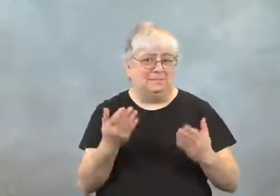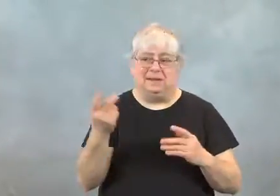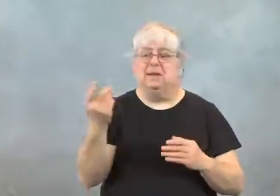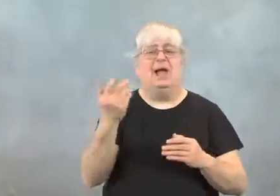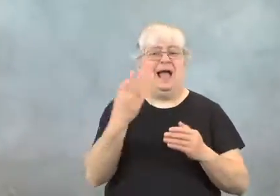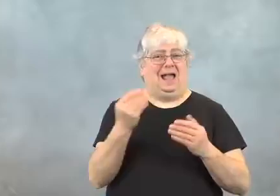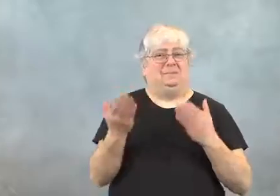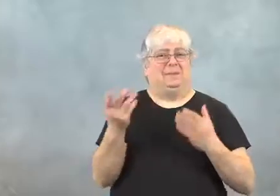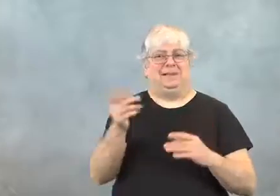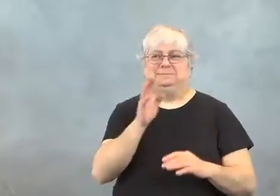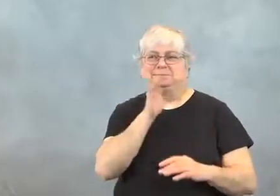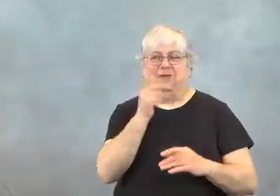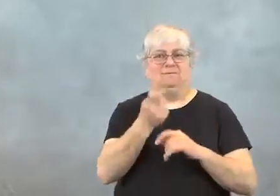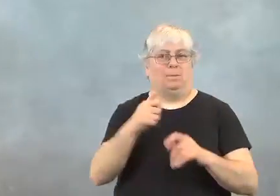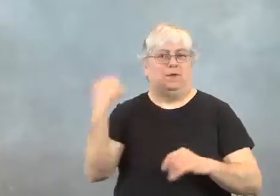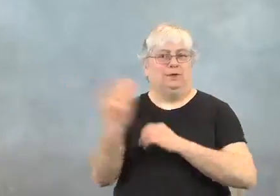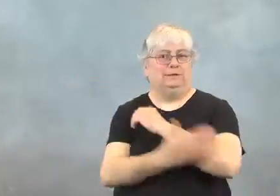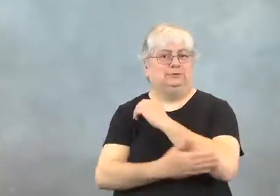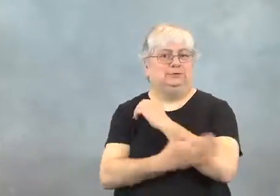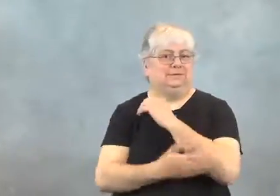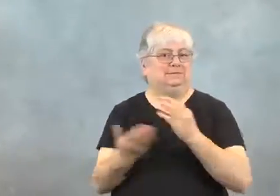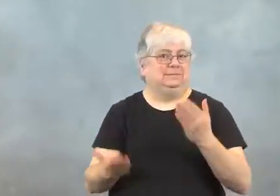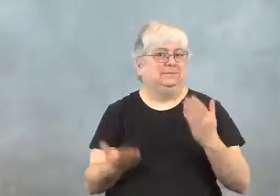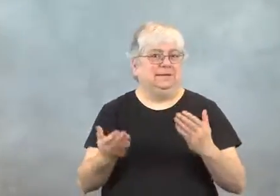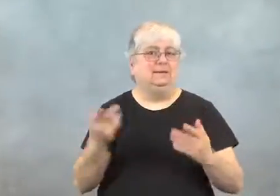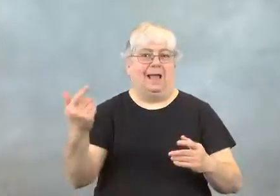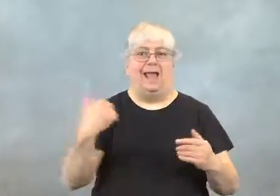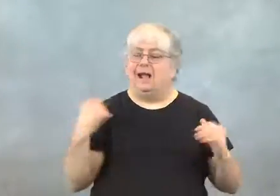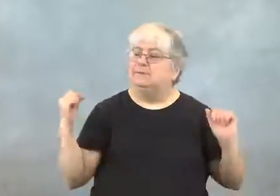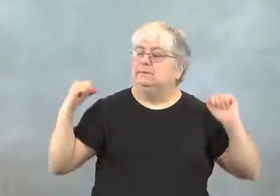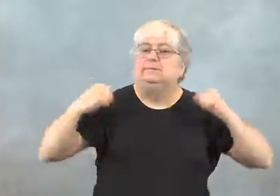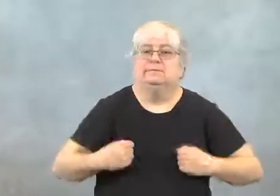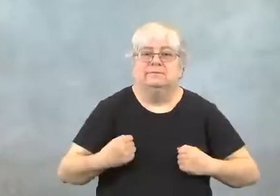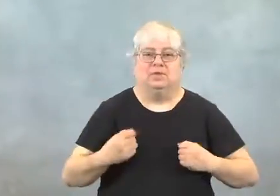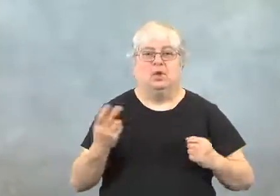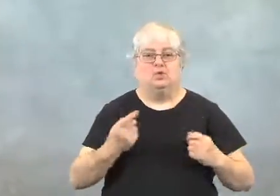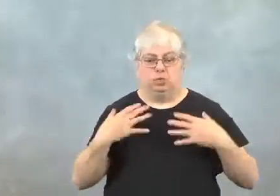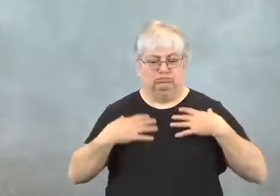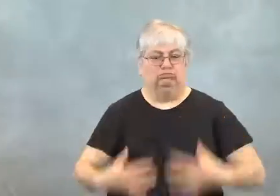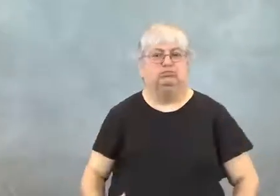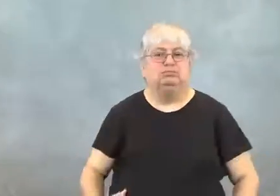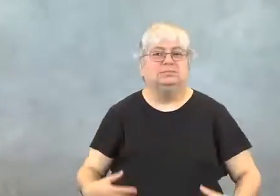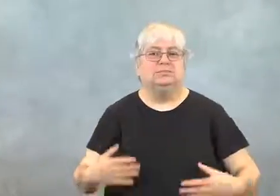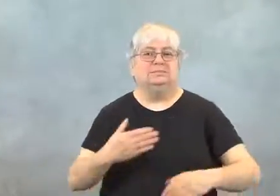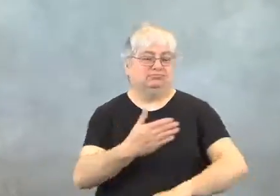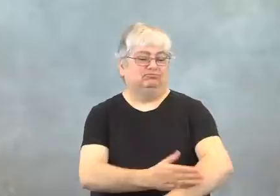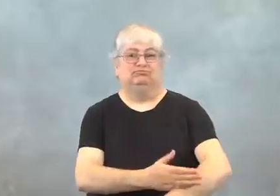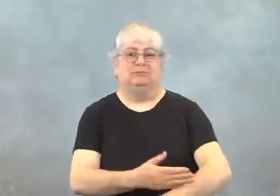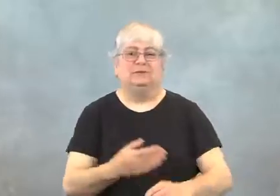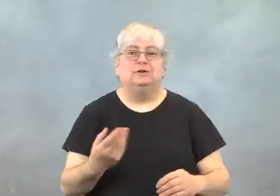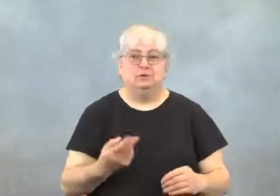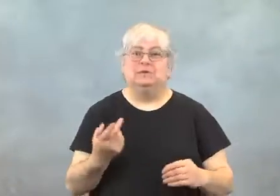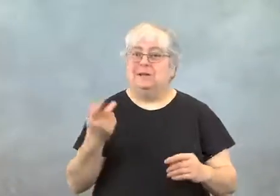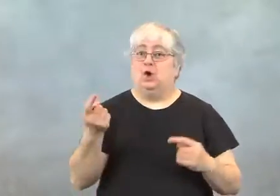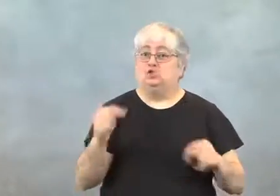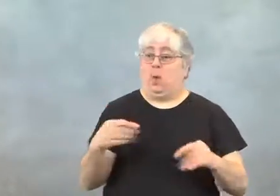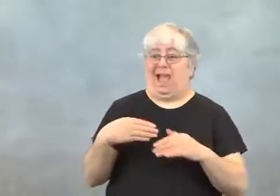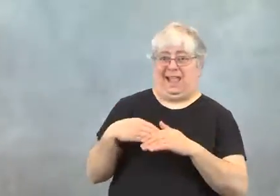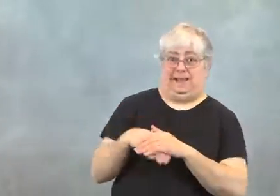He may have a foreign accent.